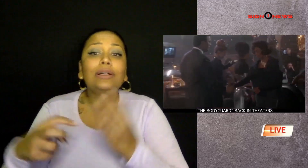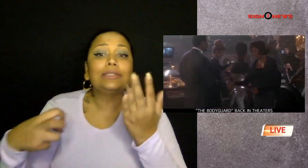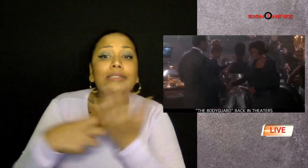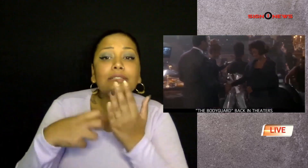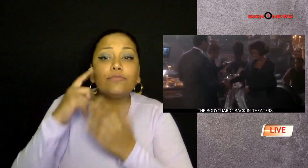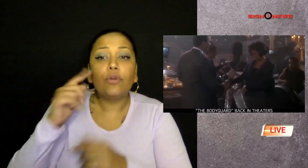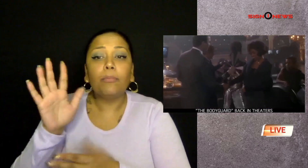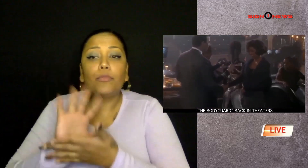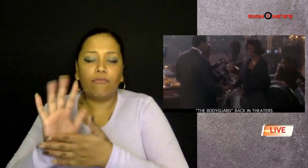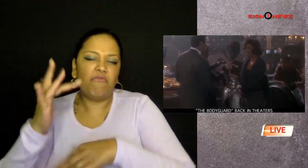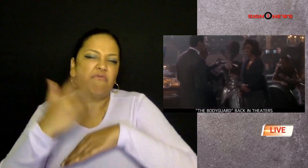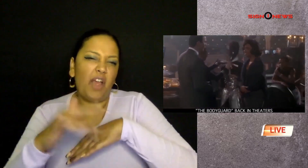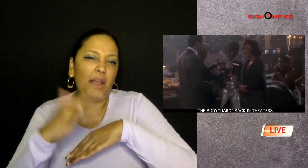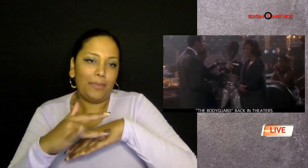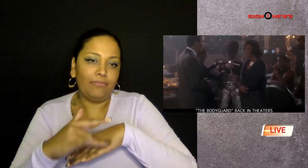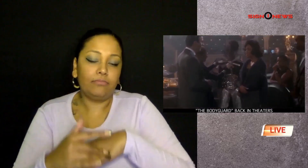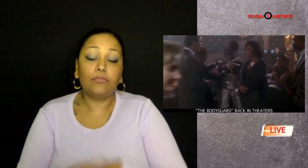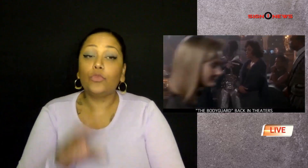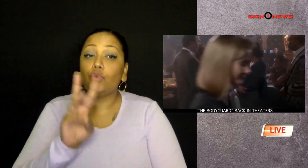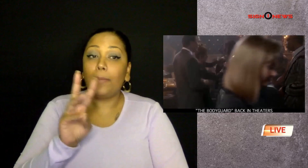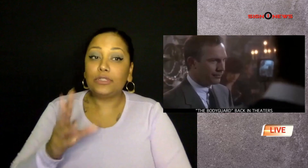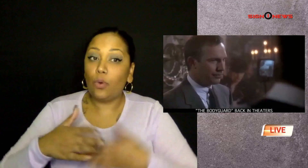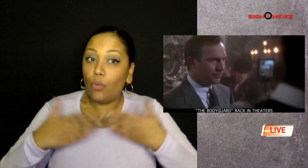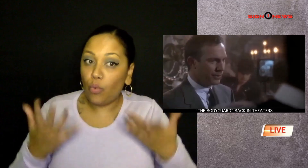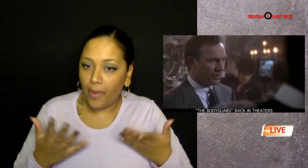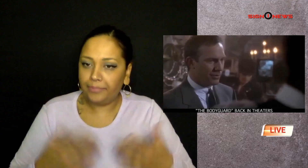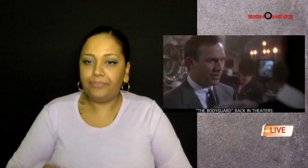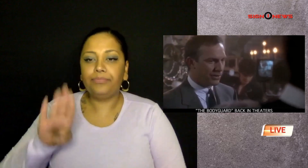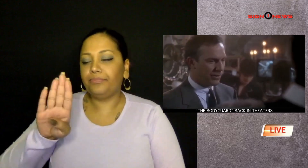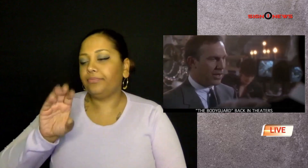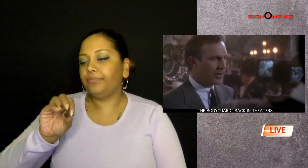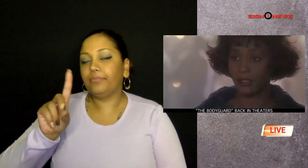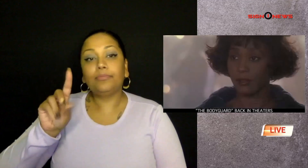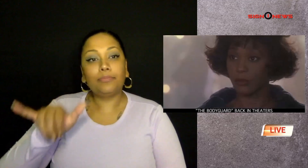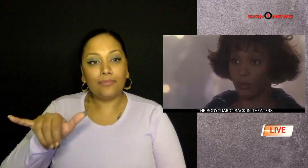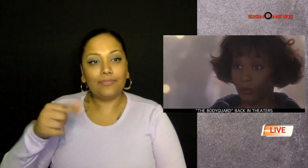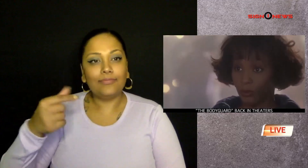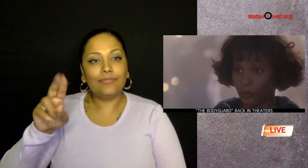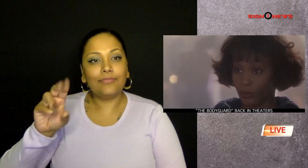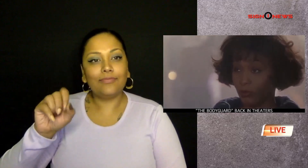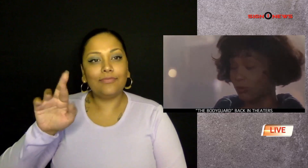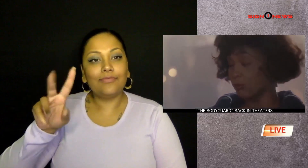showtimes and tickets for the screenings are available at the bodyguard30.com.